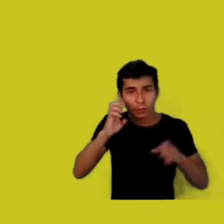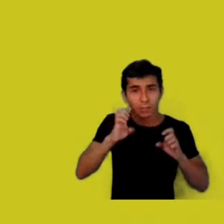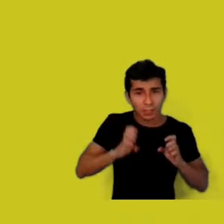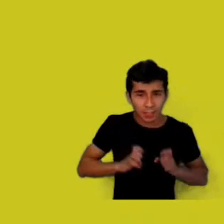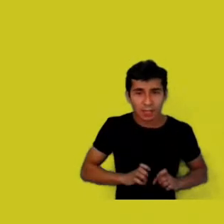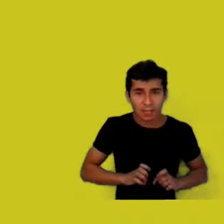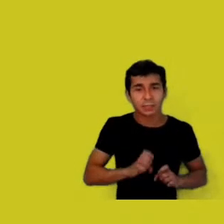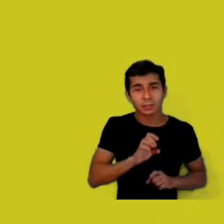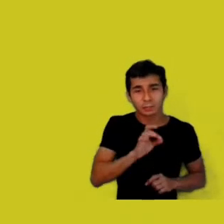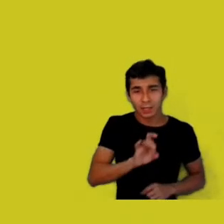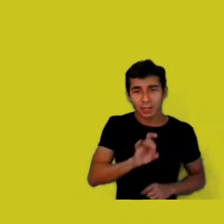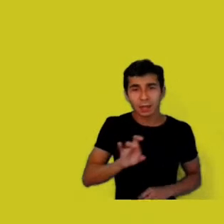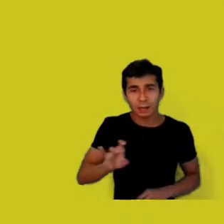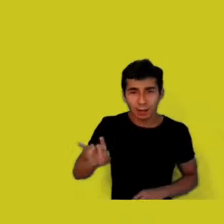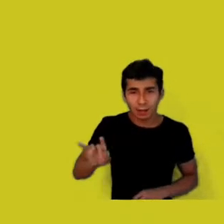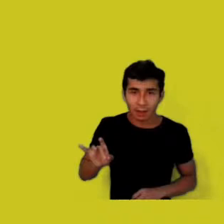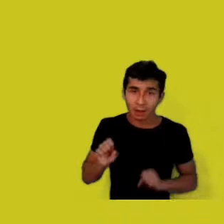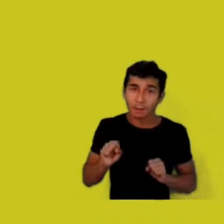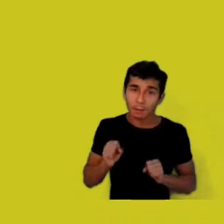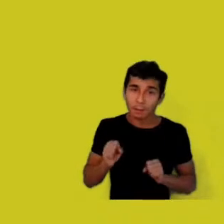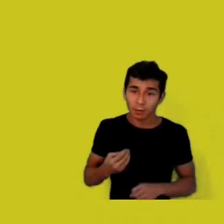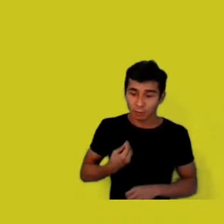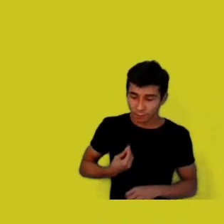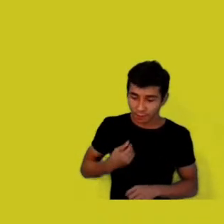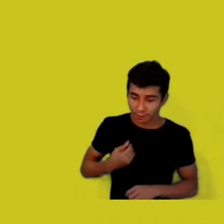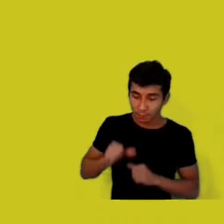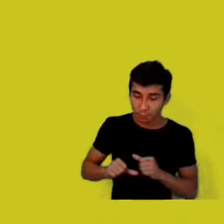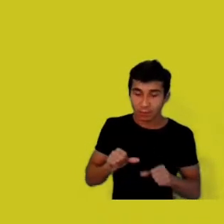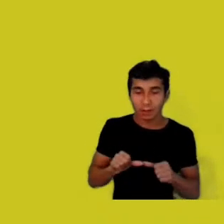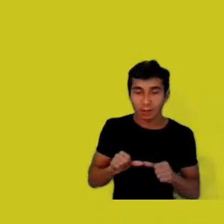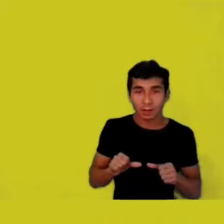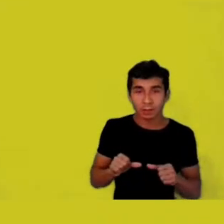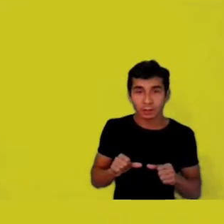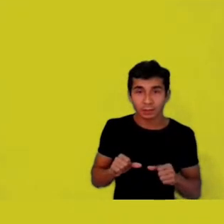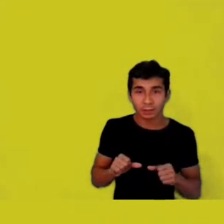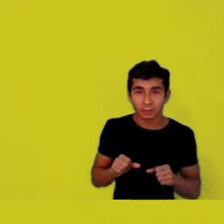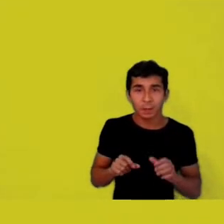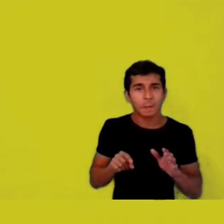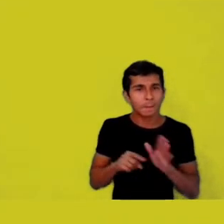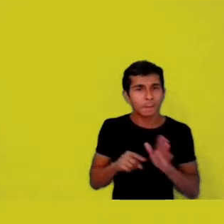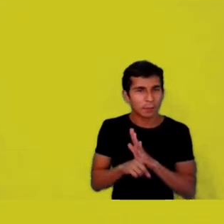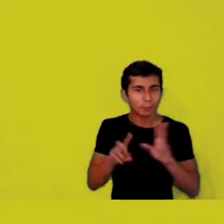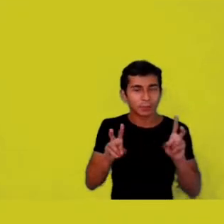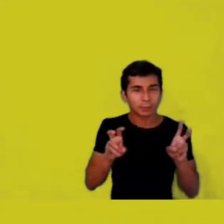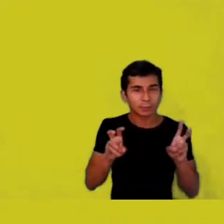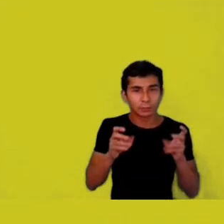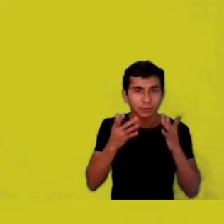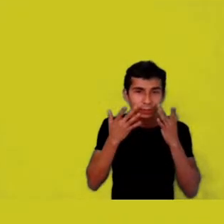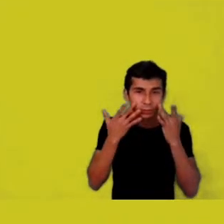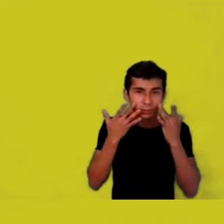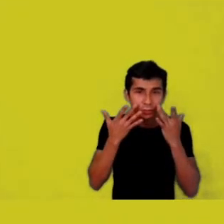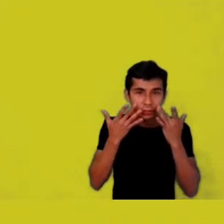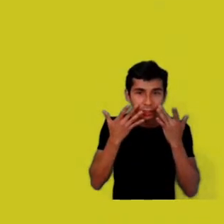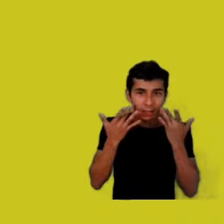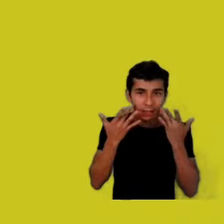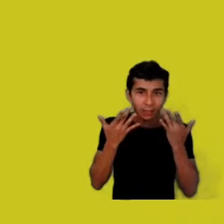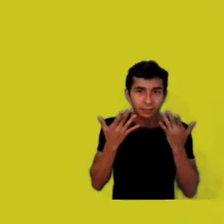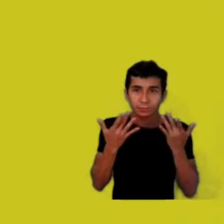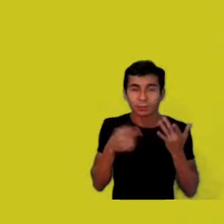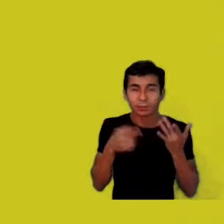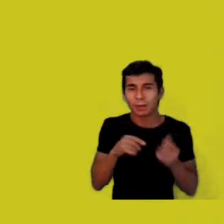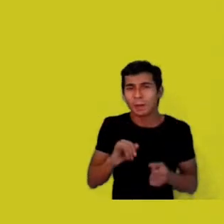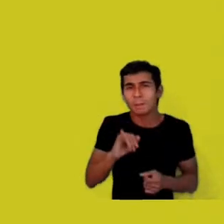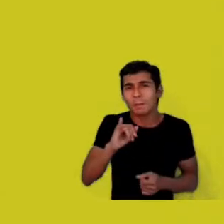The question, for theater, is totally secondary in relation to that.